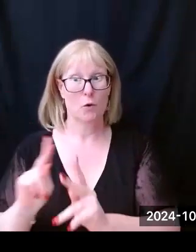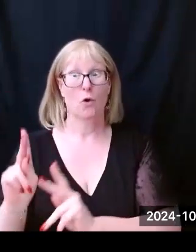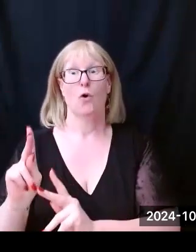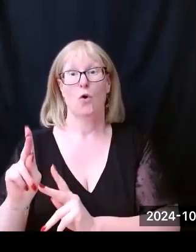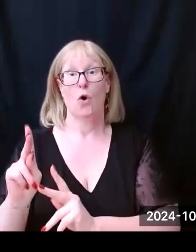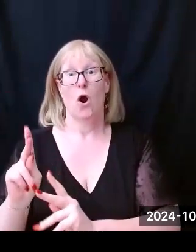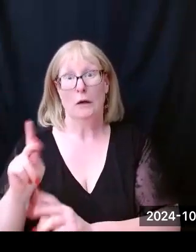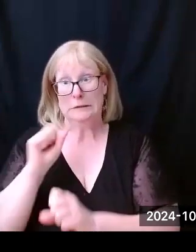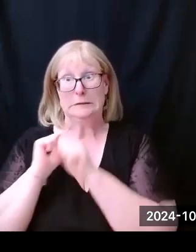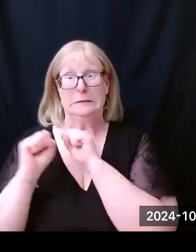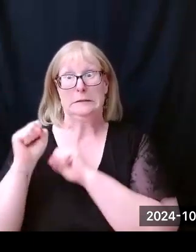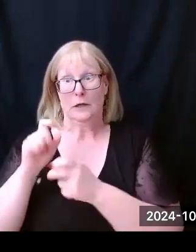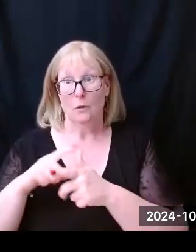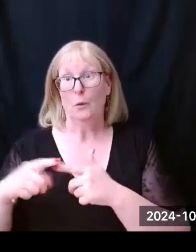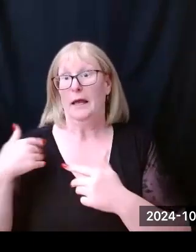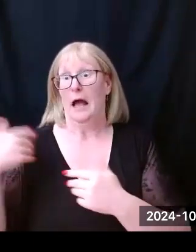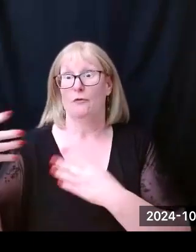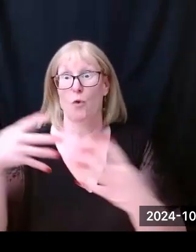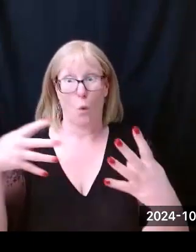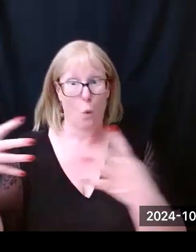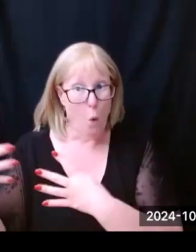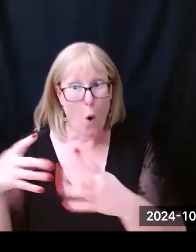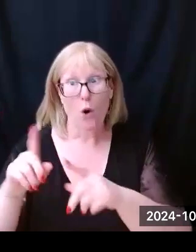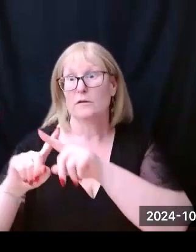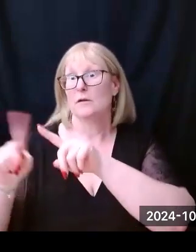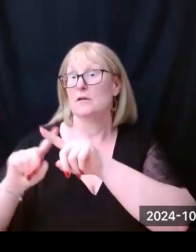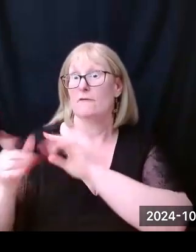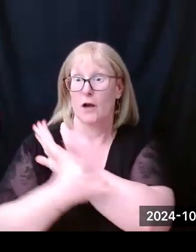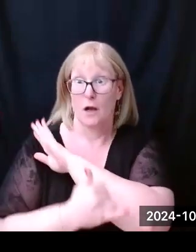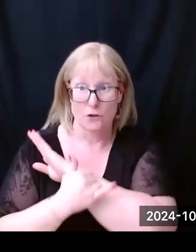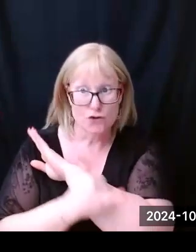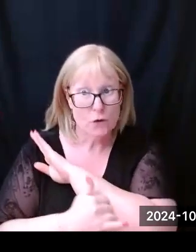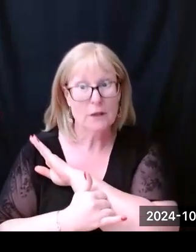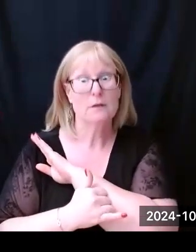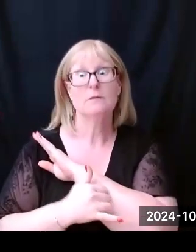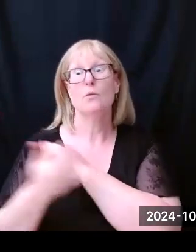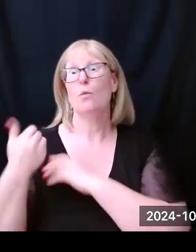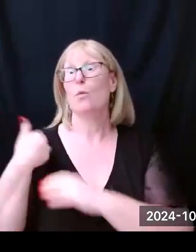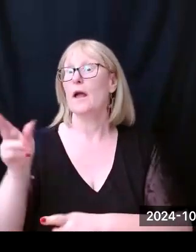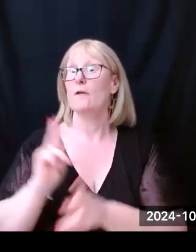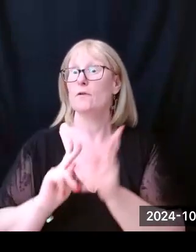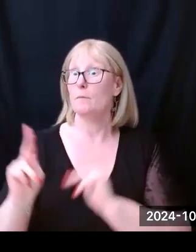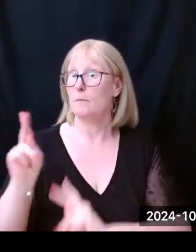We have wars going on across multiple continents. We have people who are experiencing refugee status.